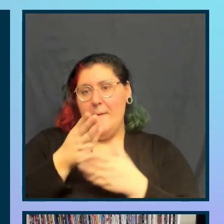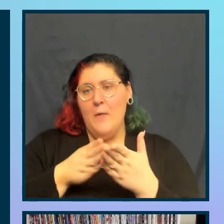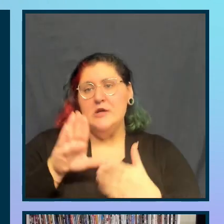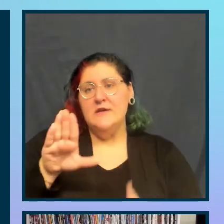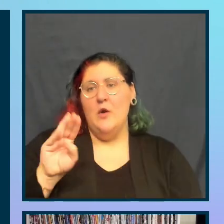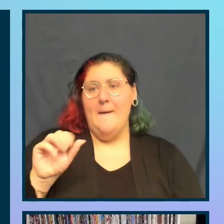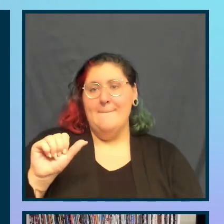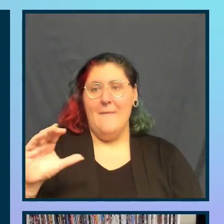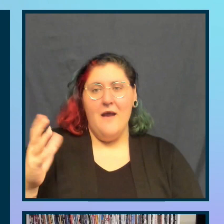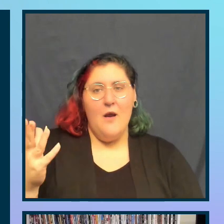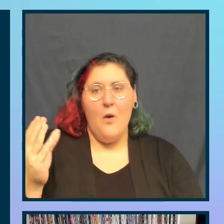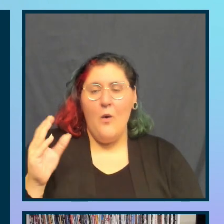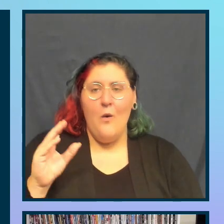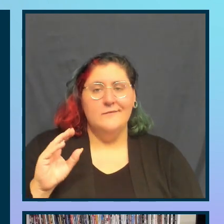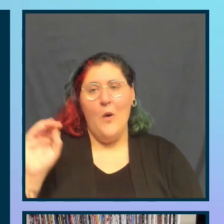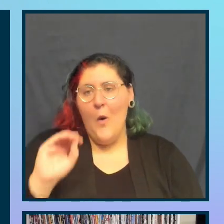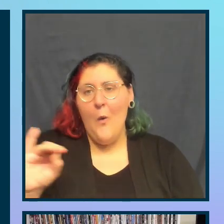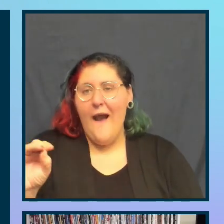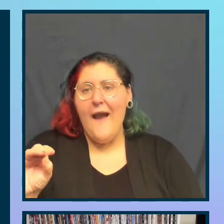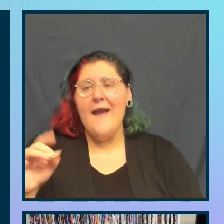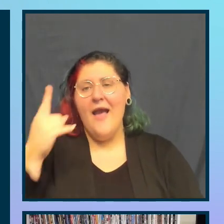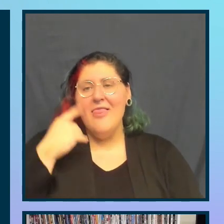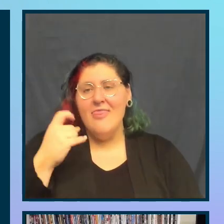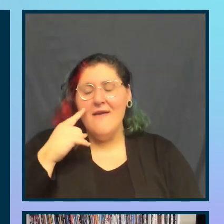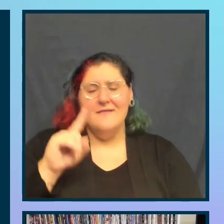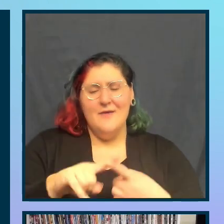What is this thing? What happens when I click and where my expectations met?